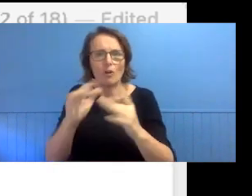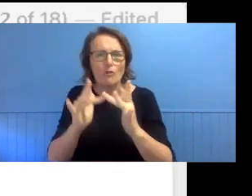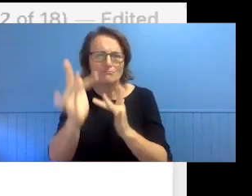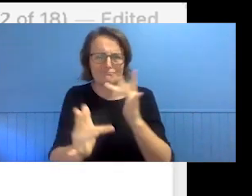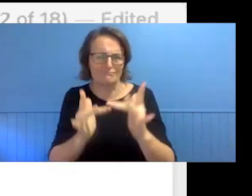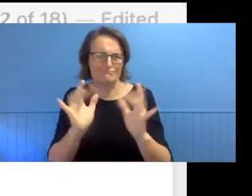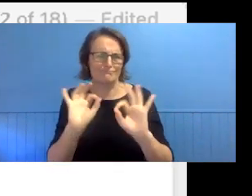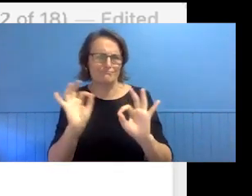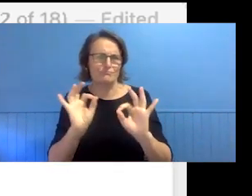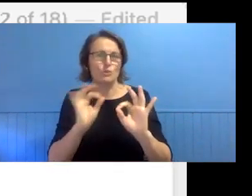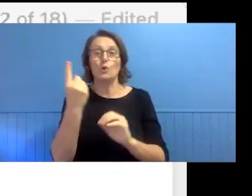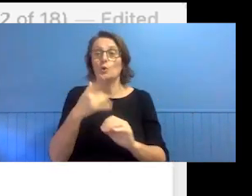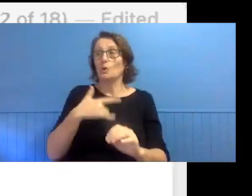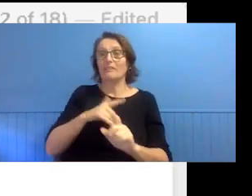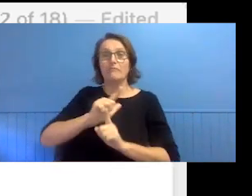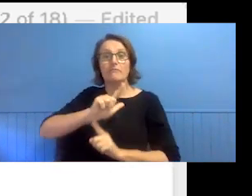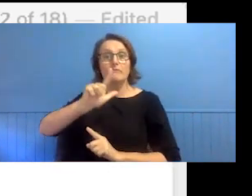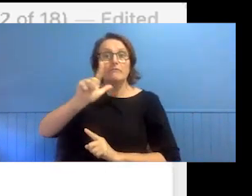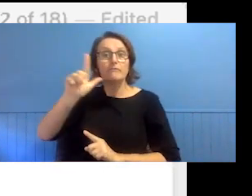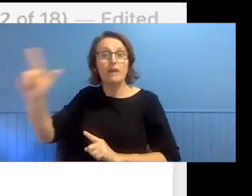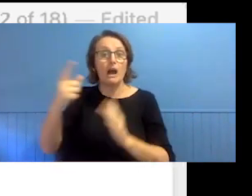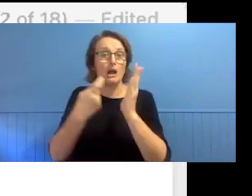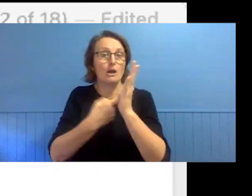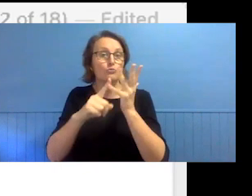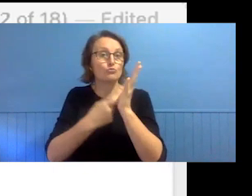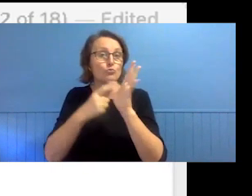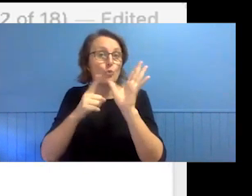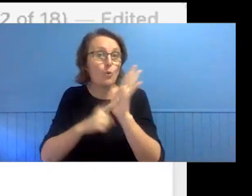Indigenous Australians. But the gap is woidening in some parts of our